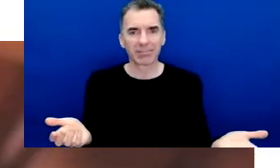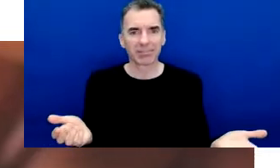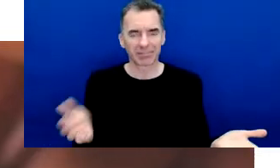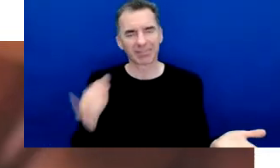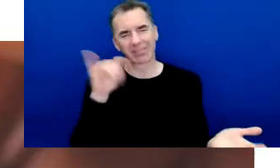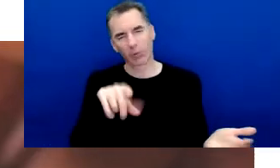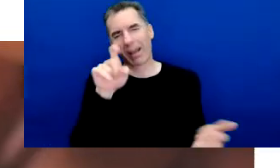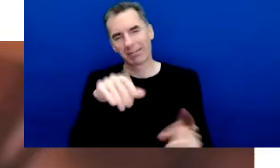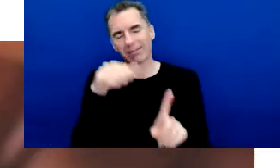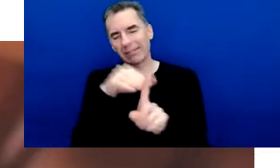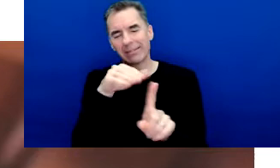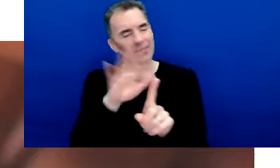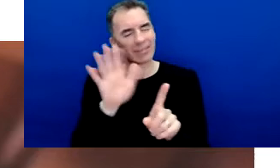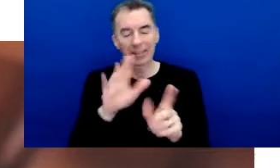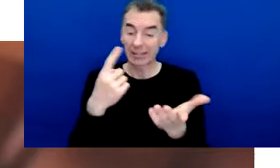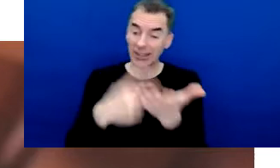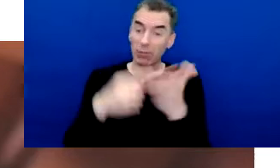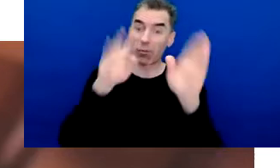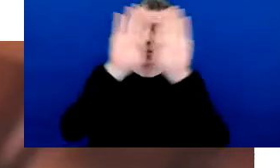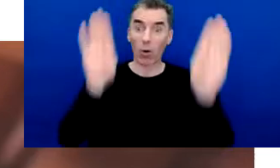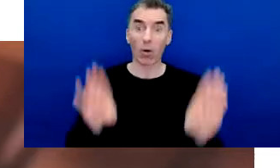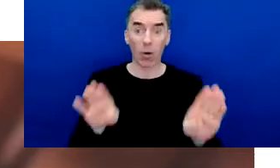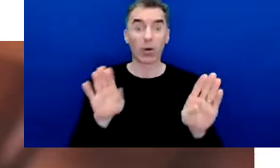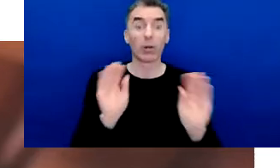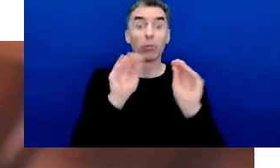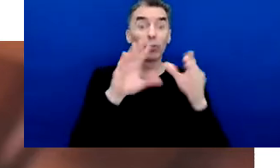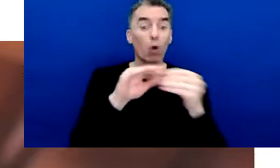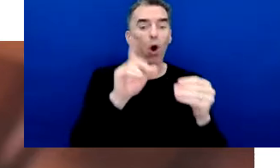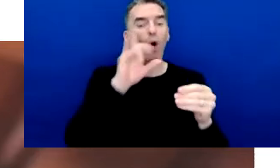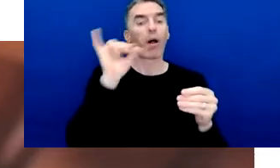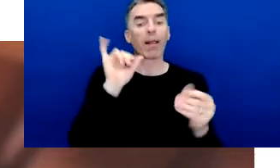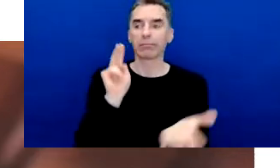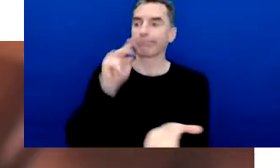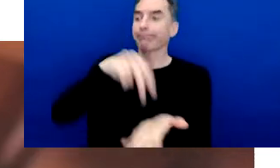A discussion board is is the same as standing up in the middle of class and making an announcement.